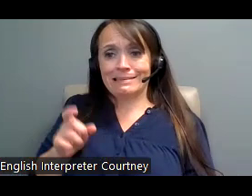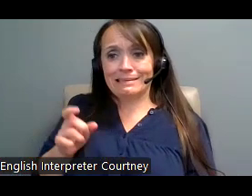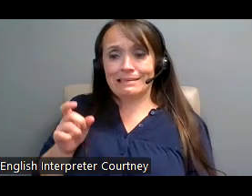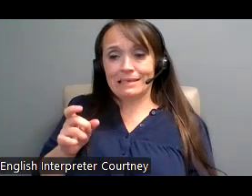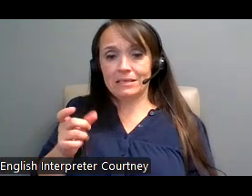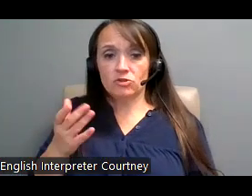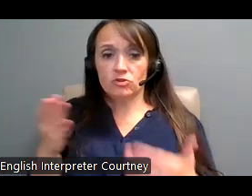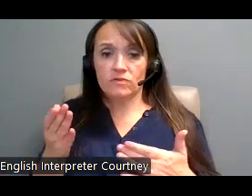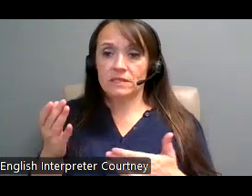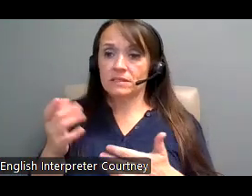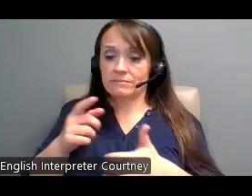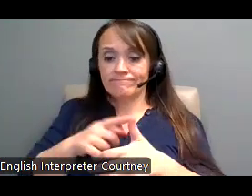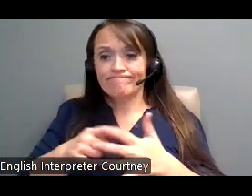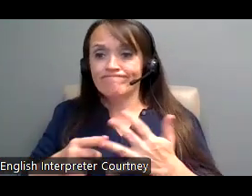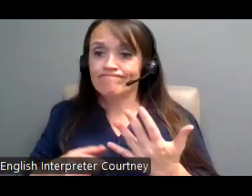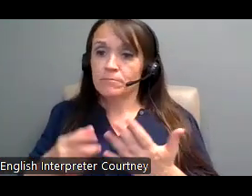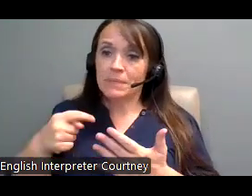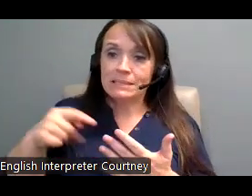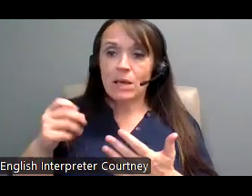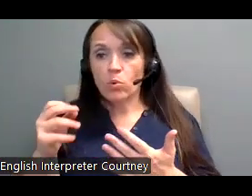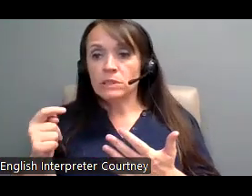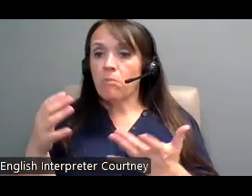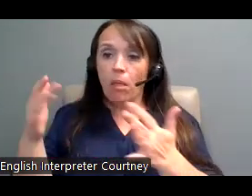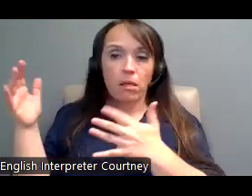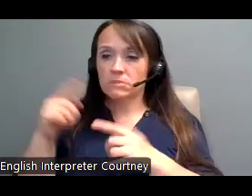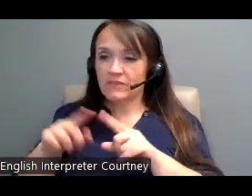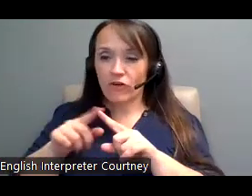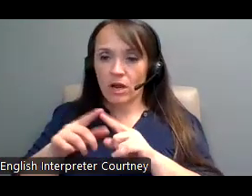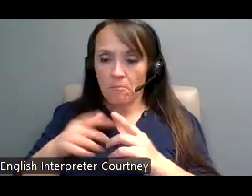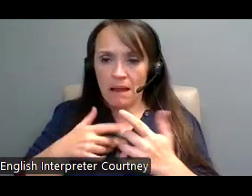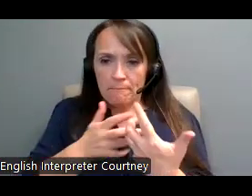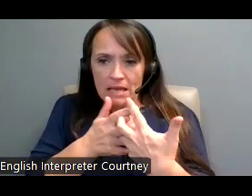that waiver. You have to receive a waiver slot. In other words, they have to determine that you are